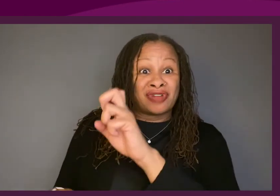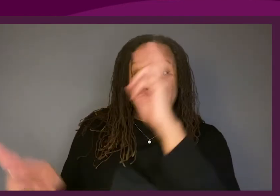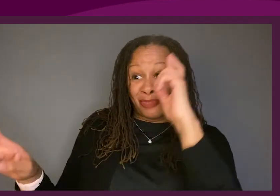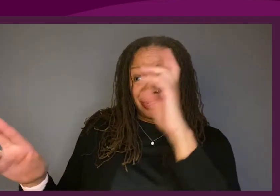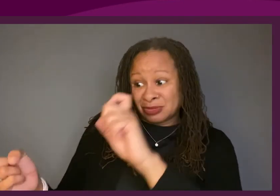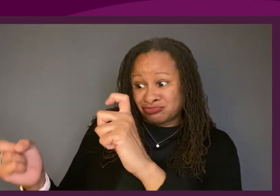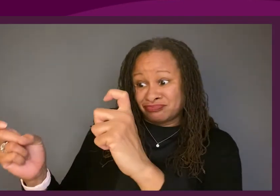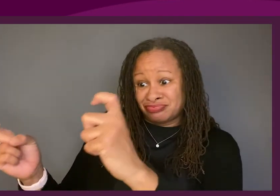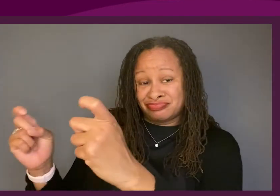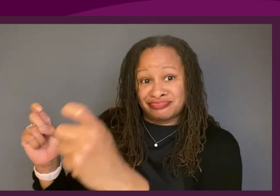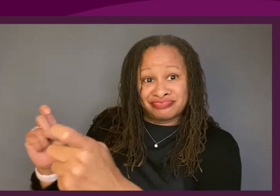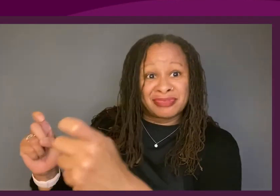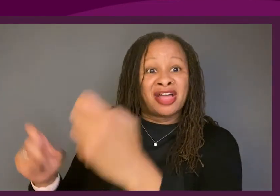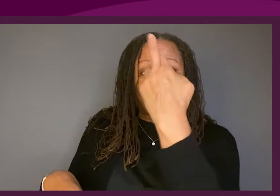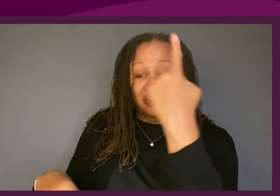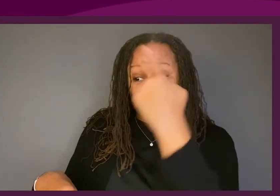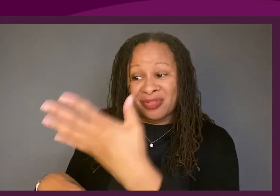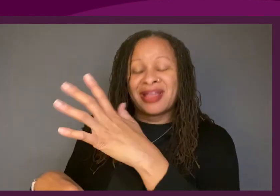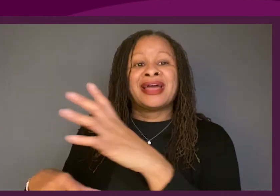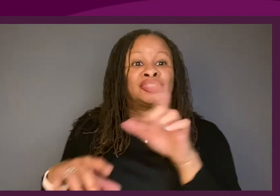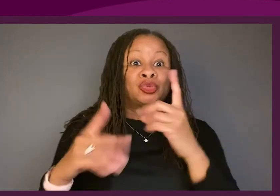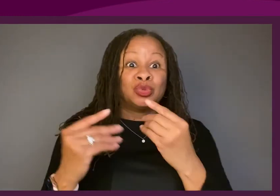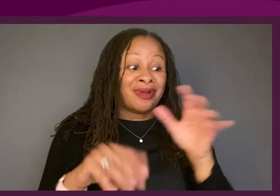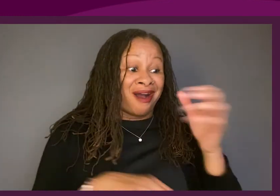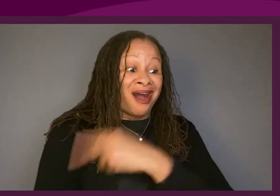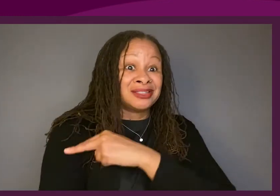needed those acute care beds.